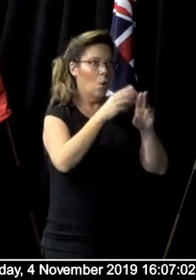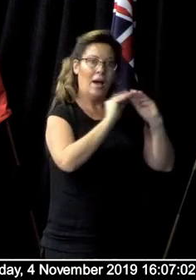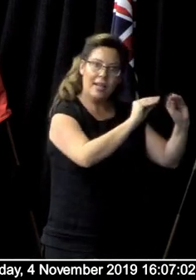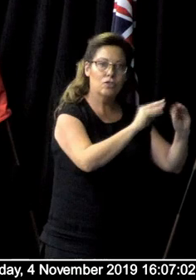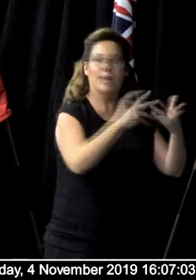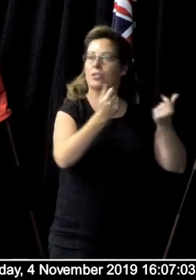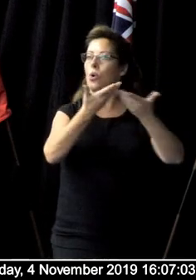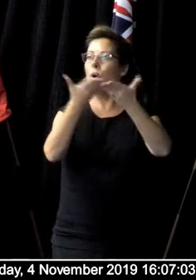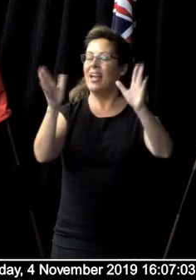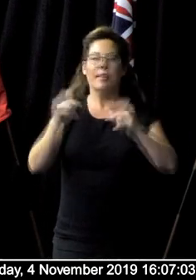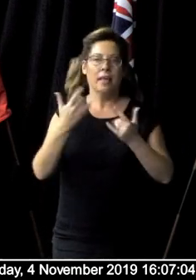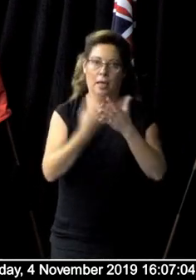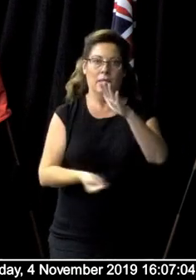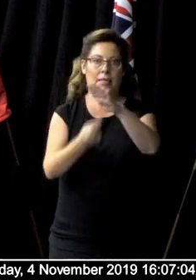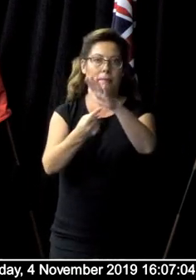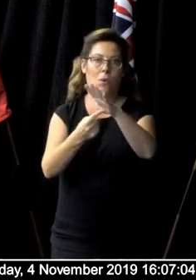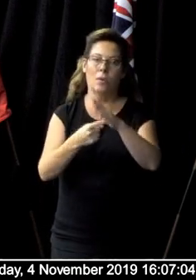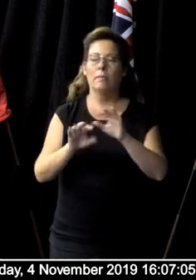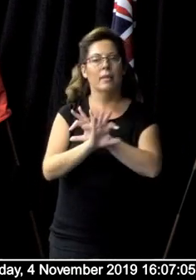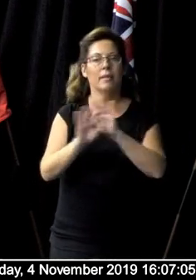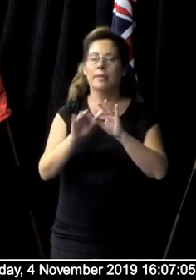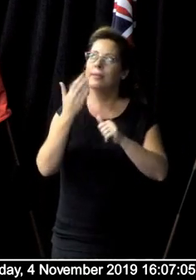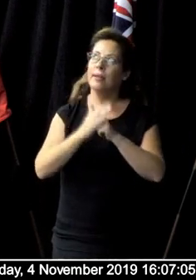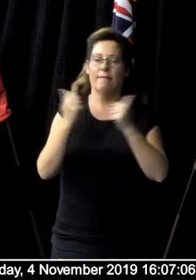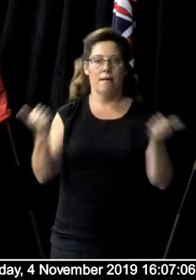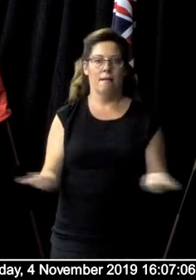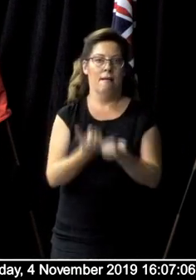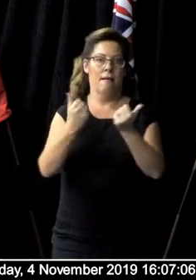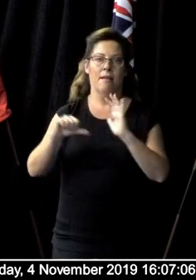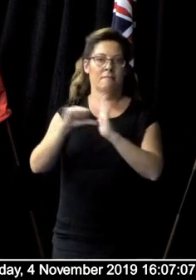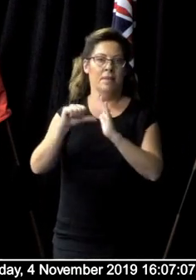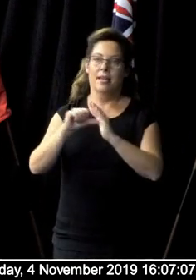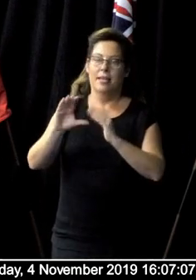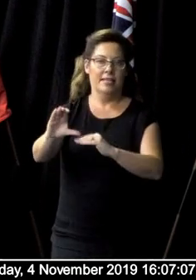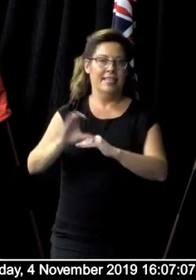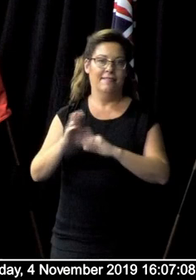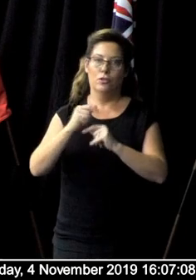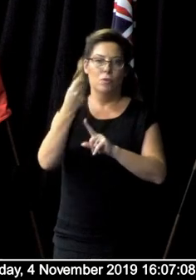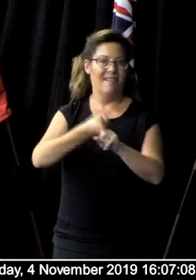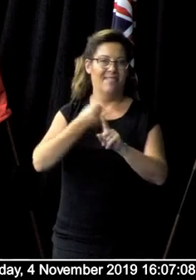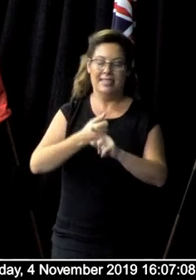unfortunately there’s not enough money spent on advocacy at the start.